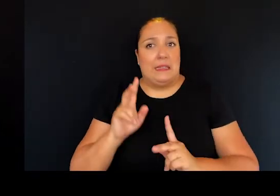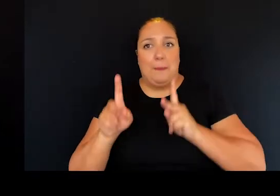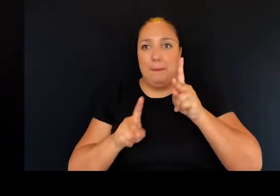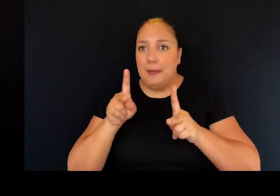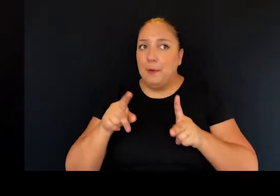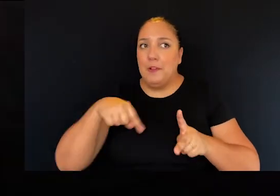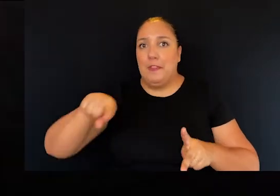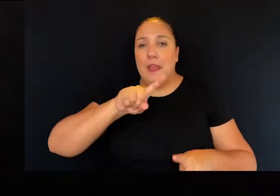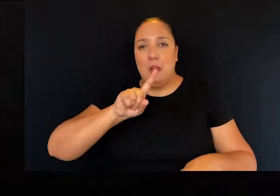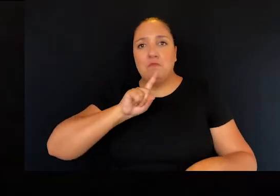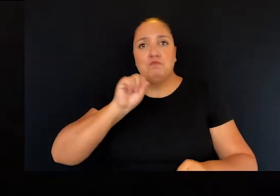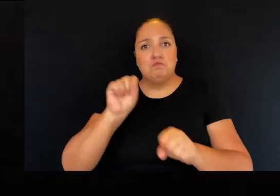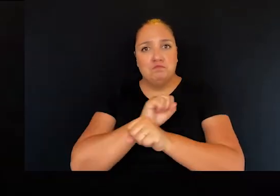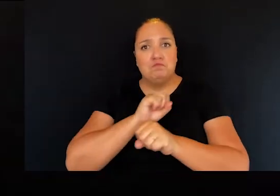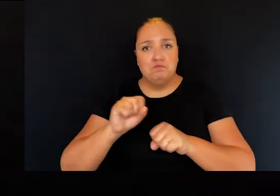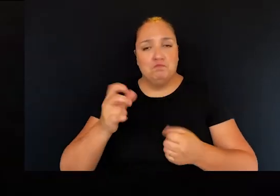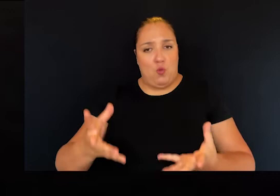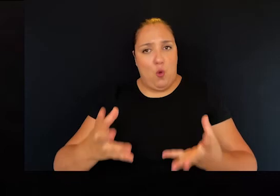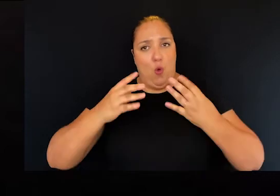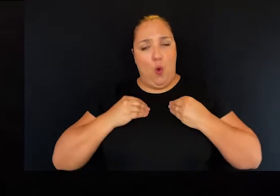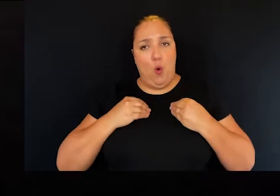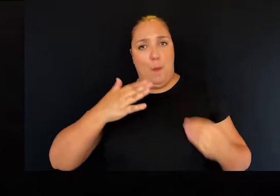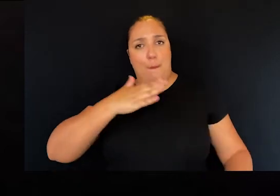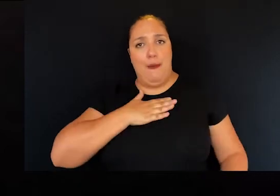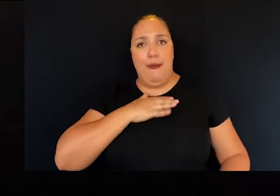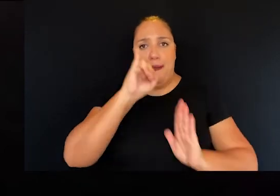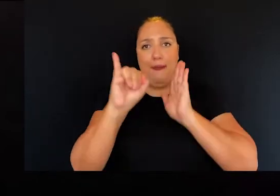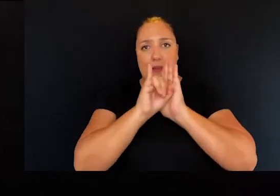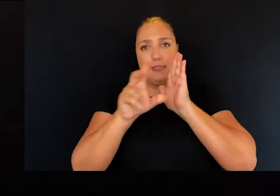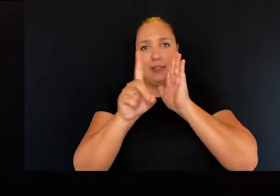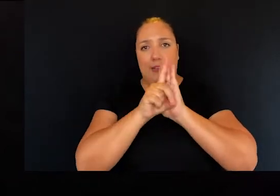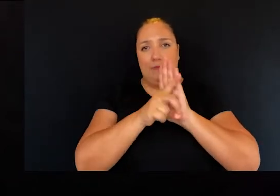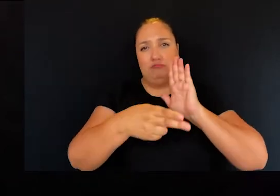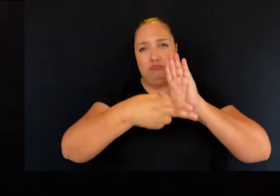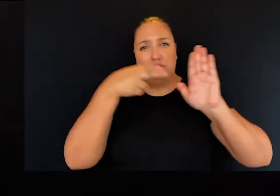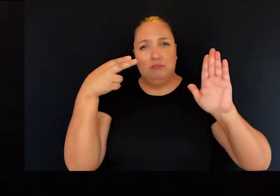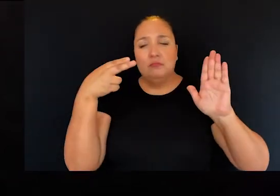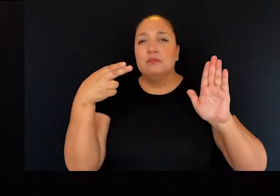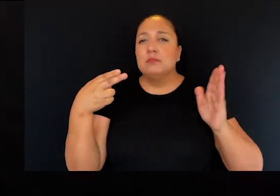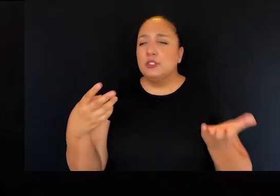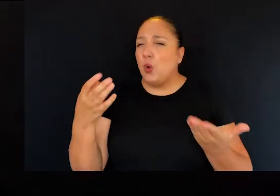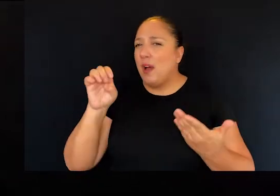So Erica, can we talk a little bit about that and how when it comes to language,